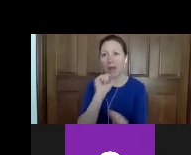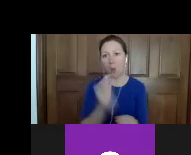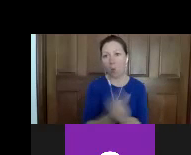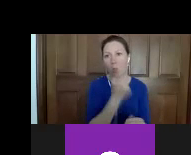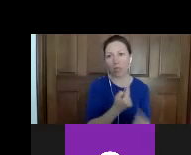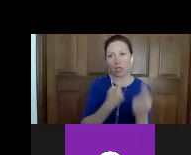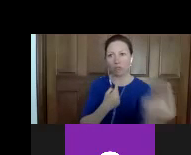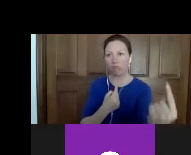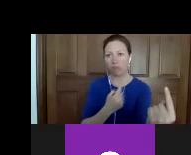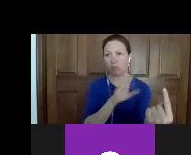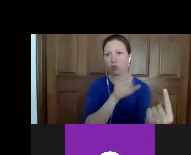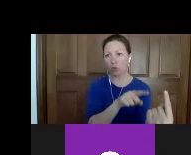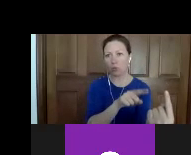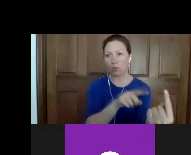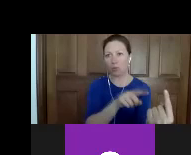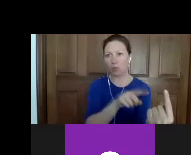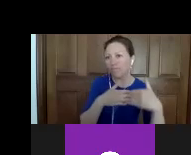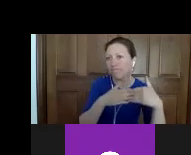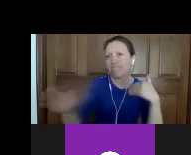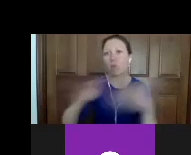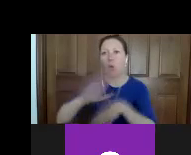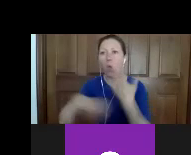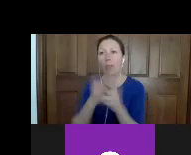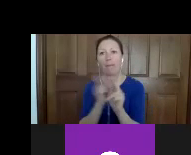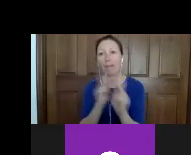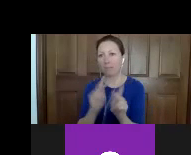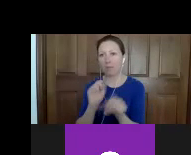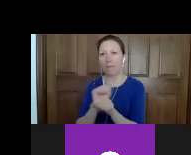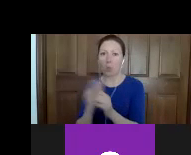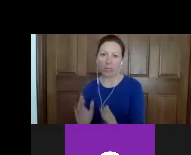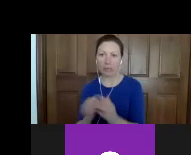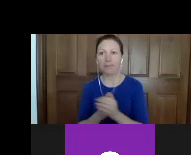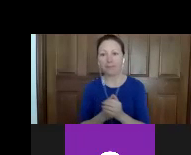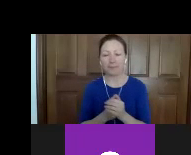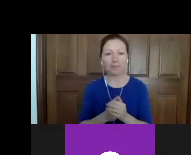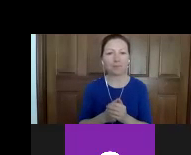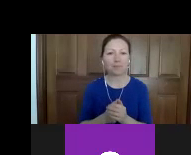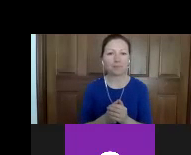make sense for them to do physical assessment to see if you can lift 30 pounds.